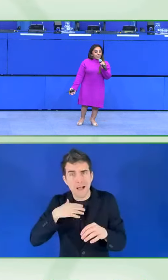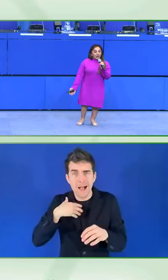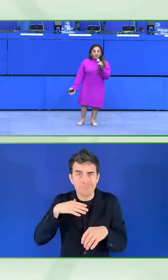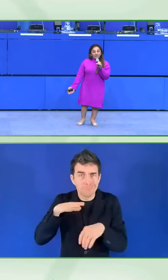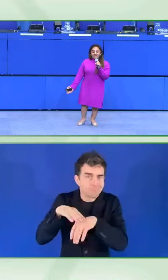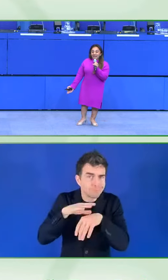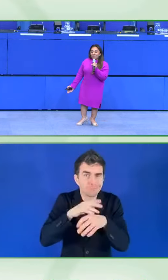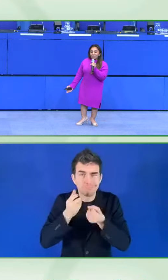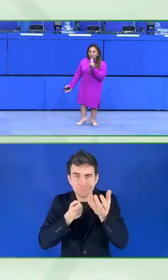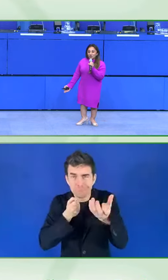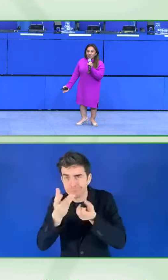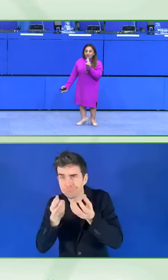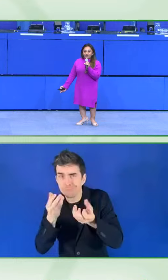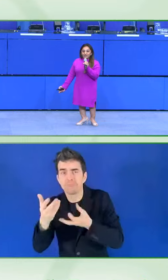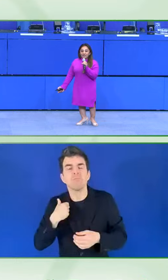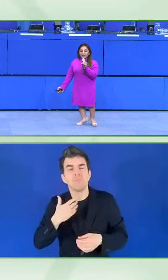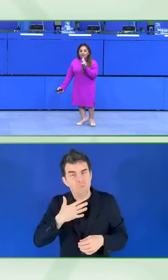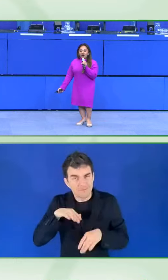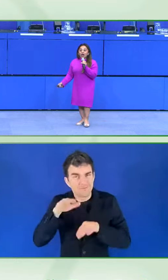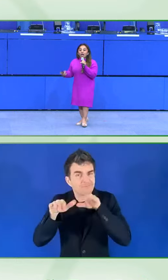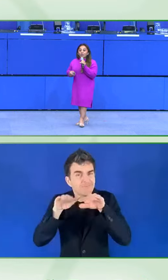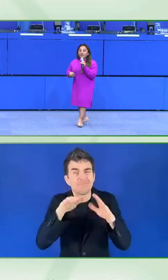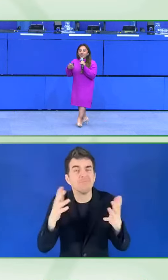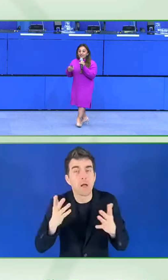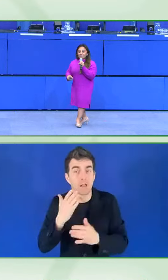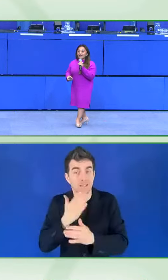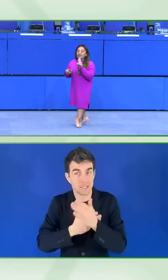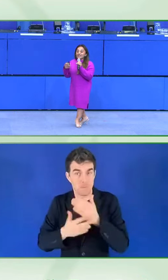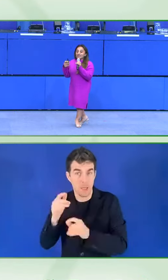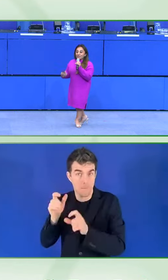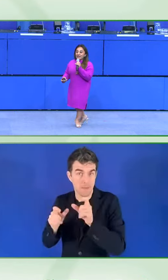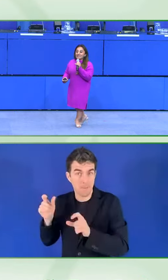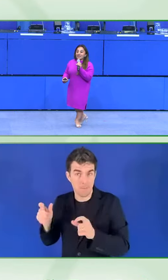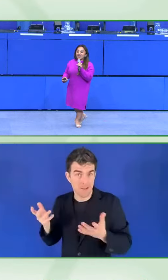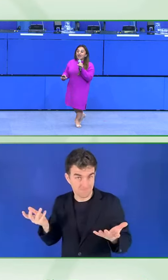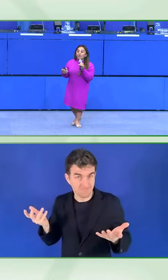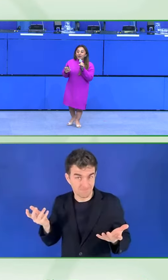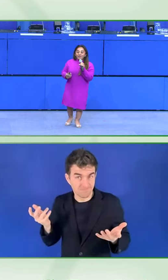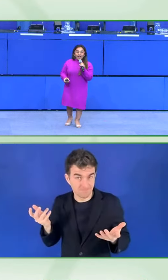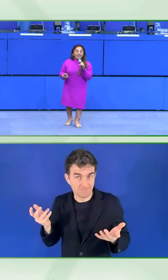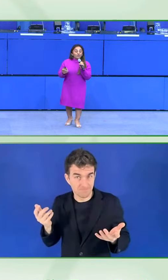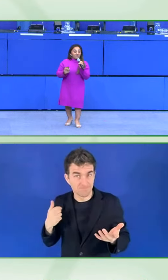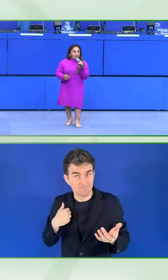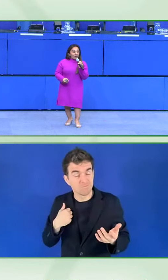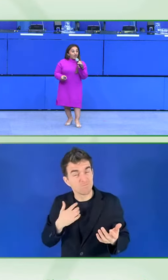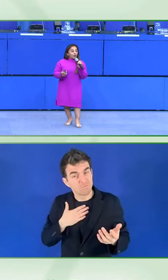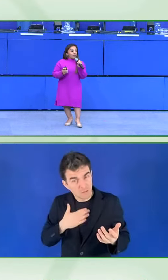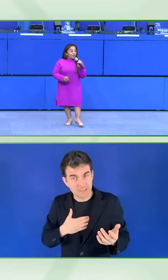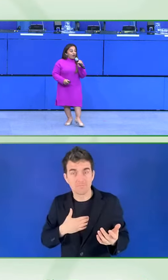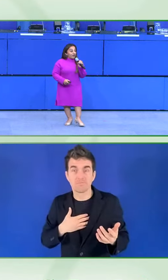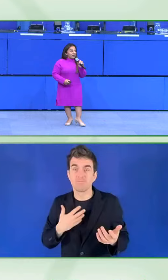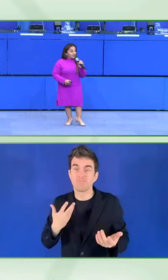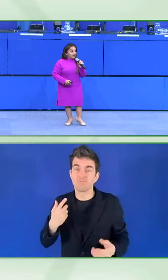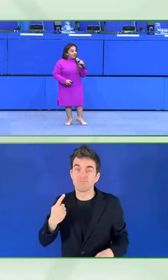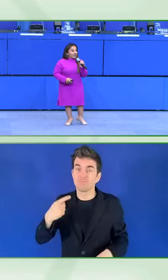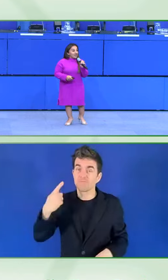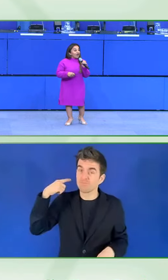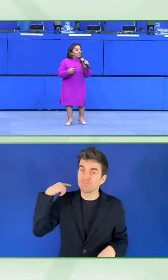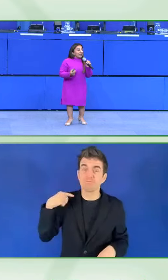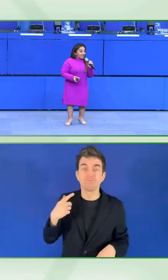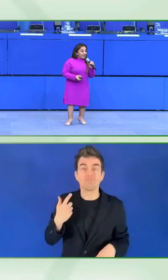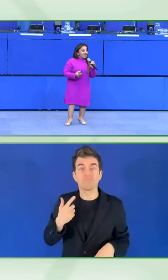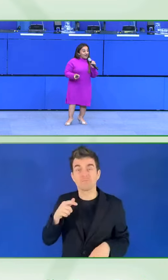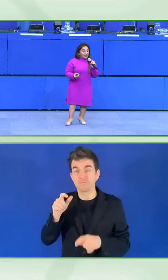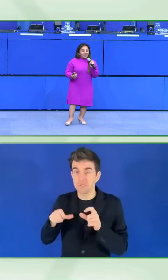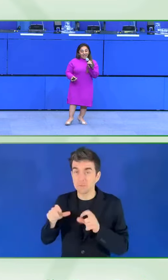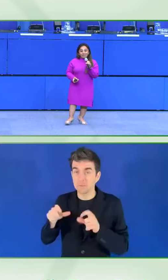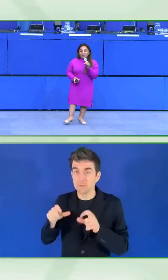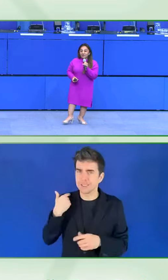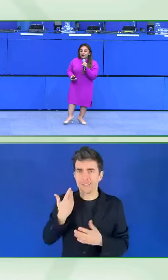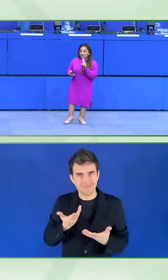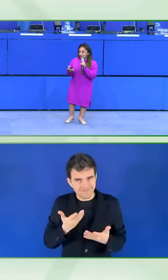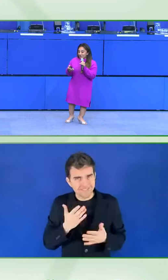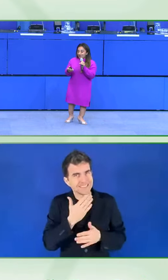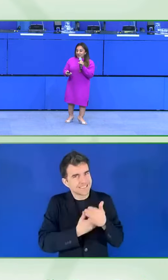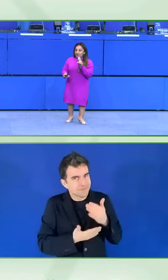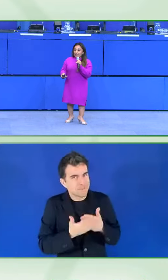I worked as an event manager for 10 years, and I was really good at it.